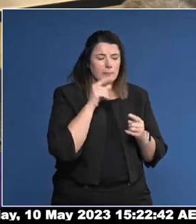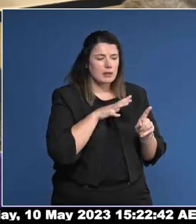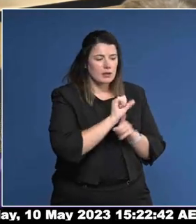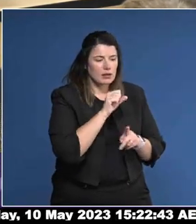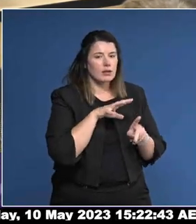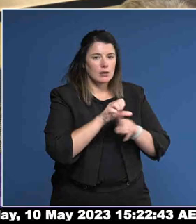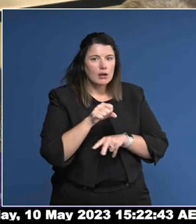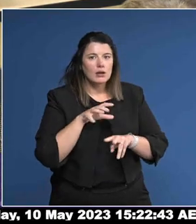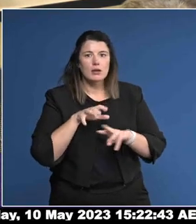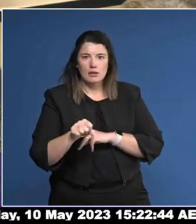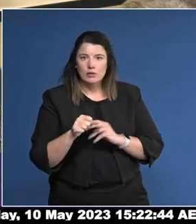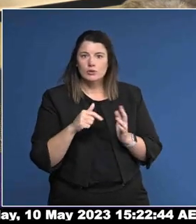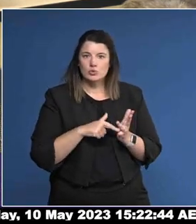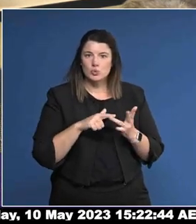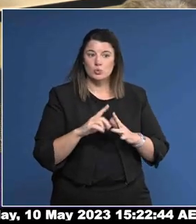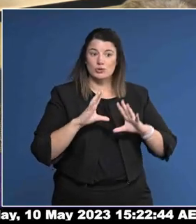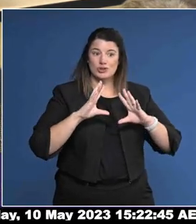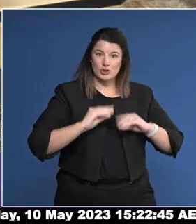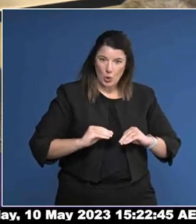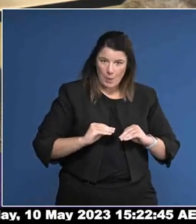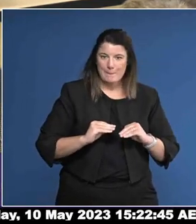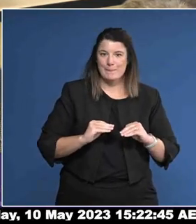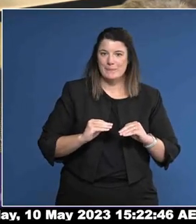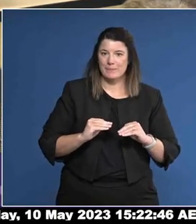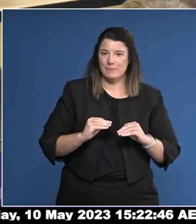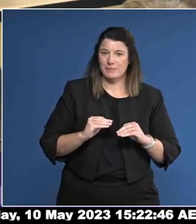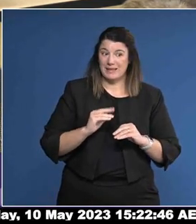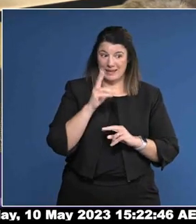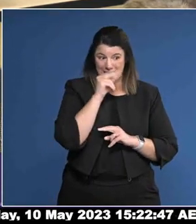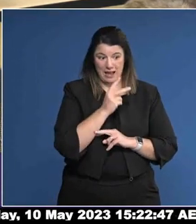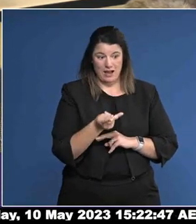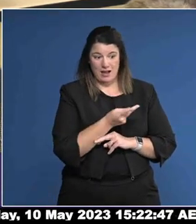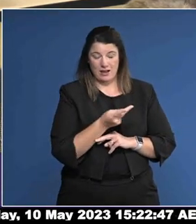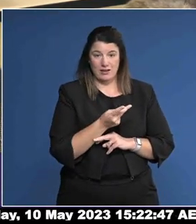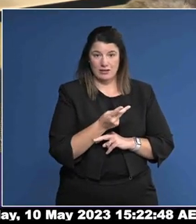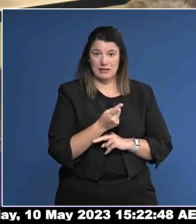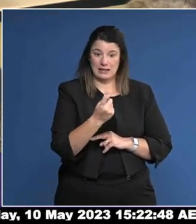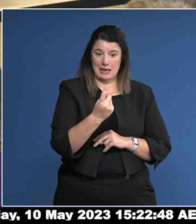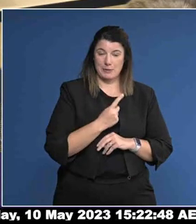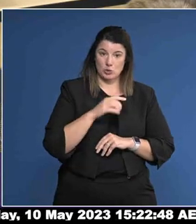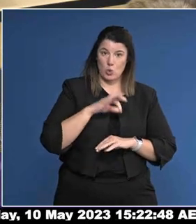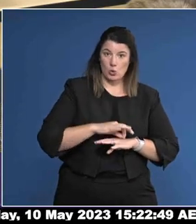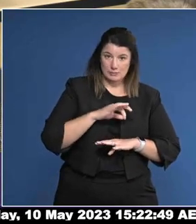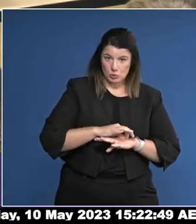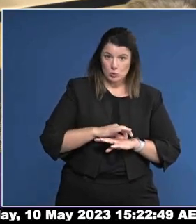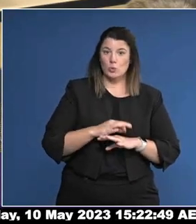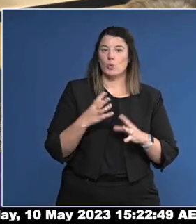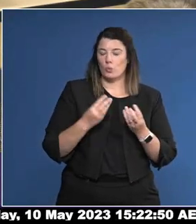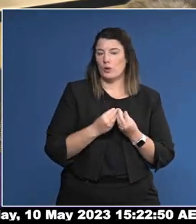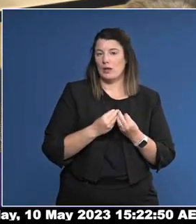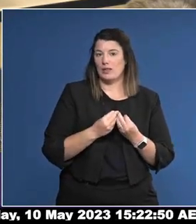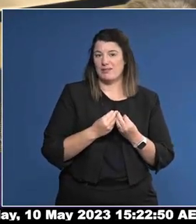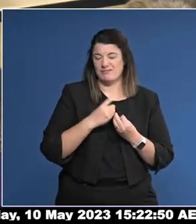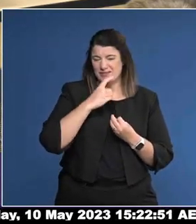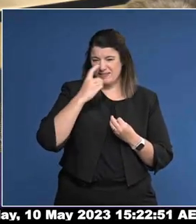have prevented the young people presenting to hospital with that severe malnutrition on